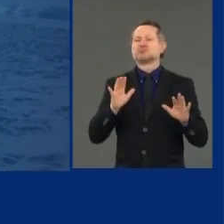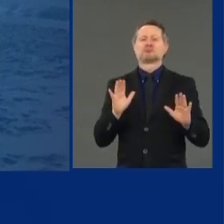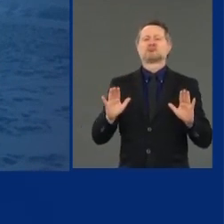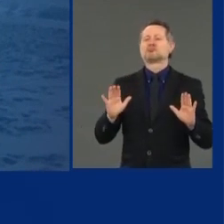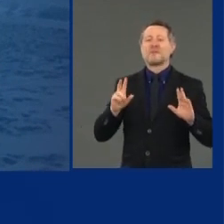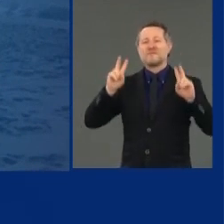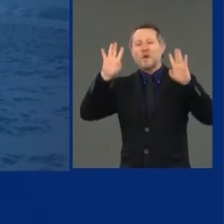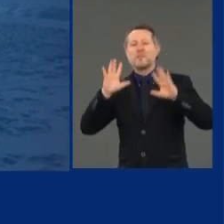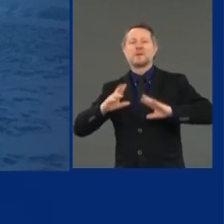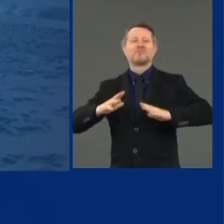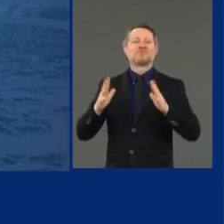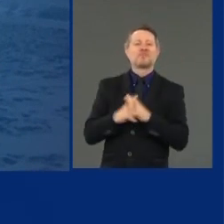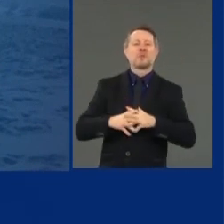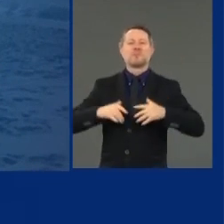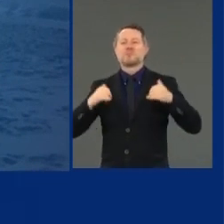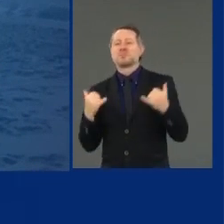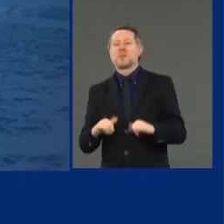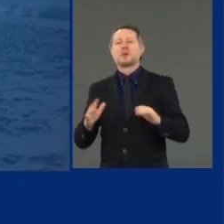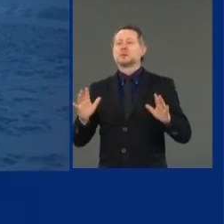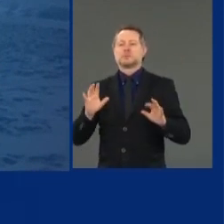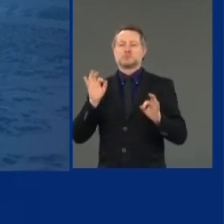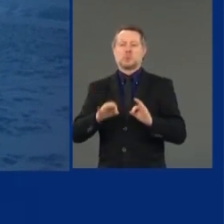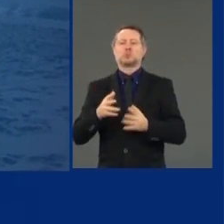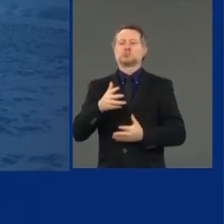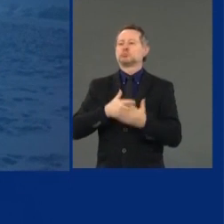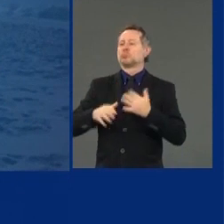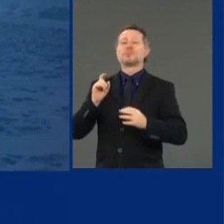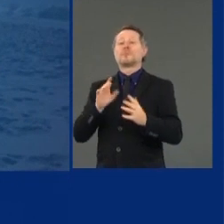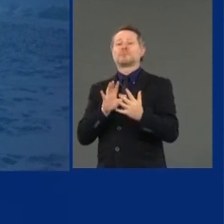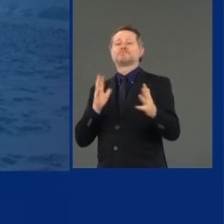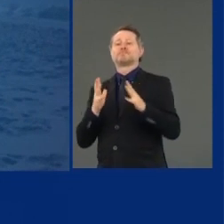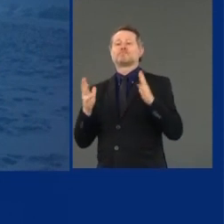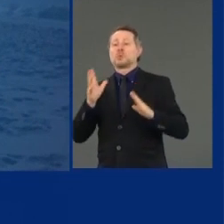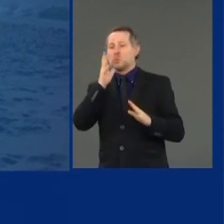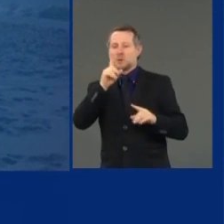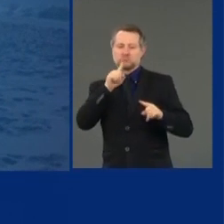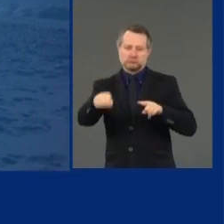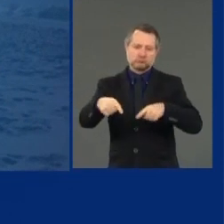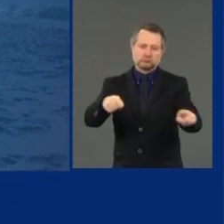NO CONTACT ACTIVITIES OBVIOUSLY. SOCIAL DISTANCING WILL BE